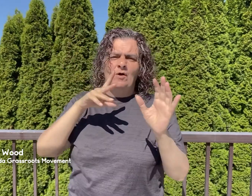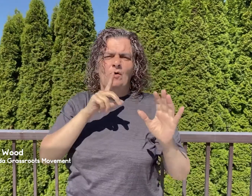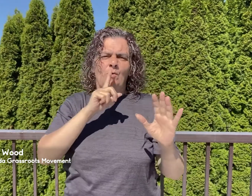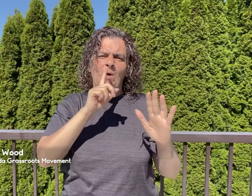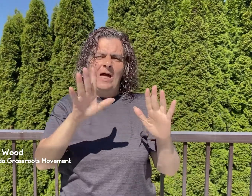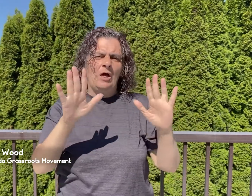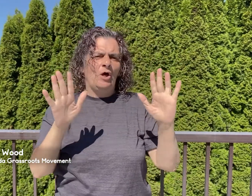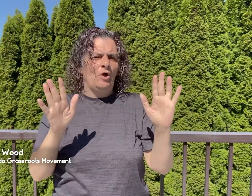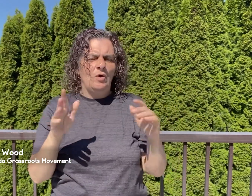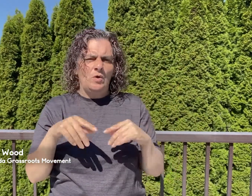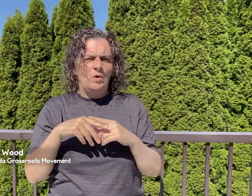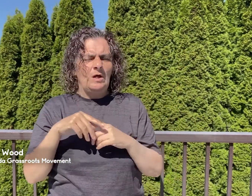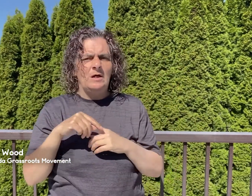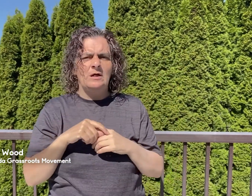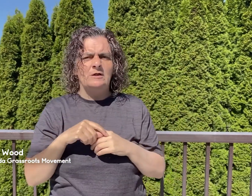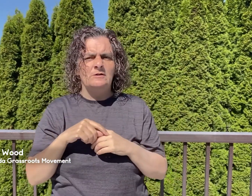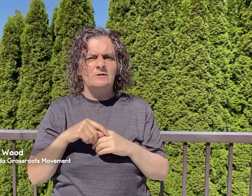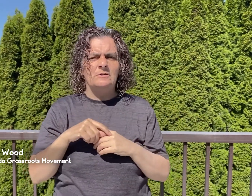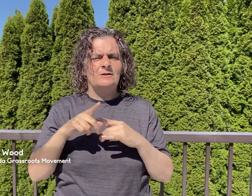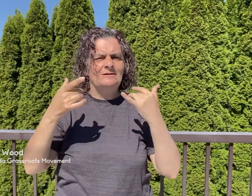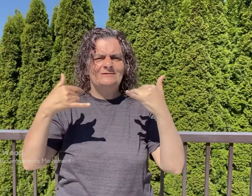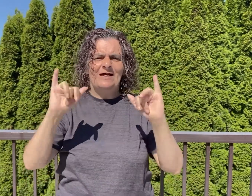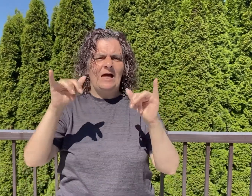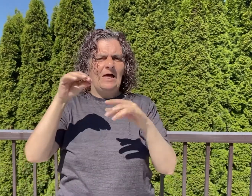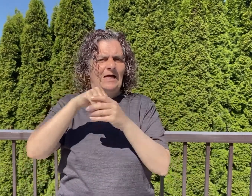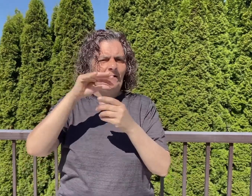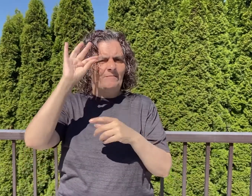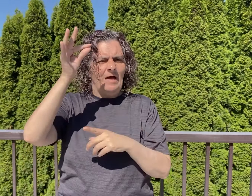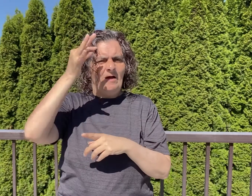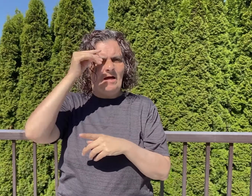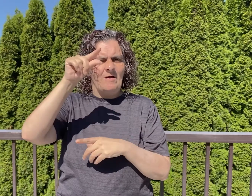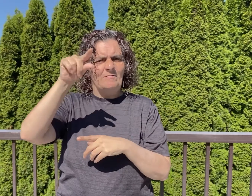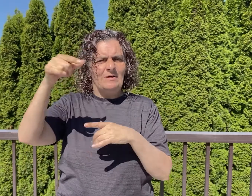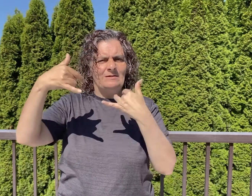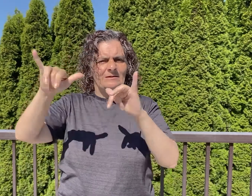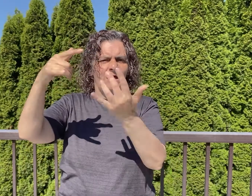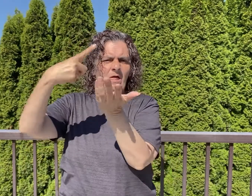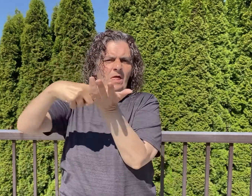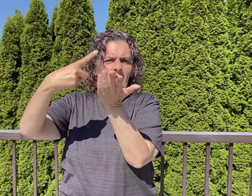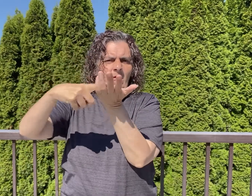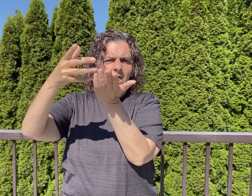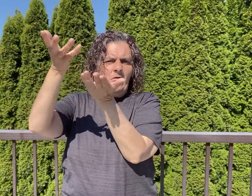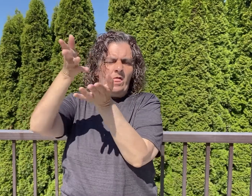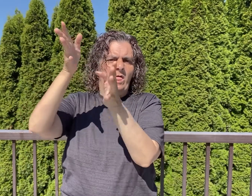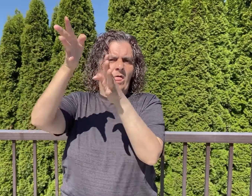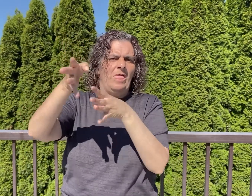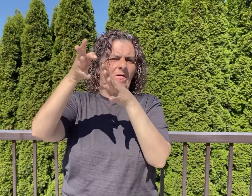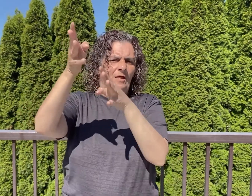The federal government has tabled the bill, which means it's currently left up in the air.